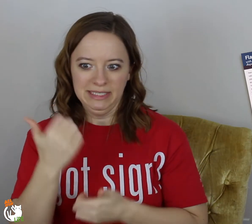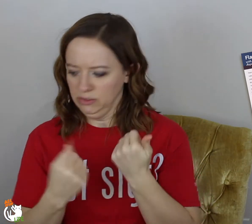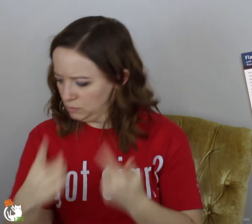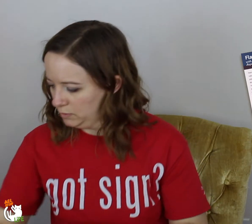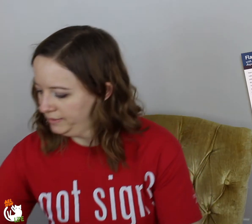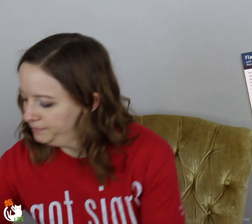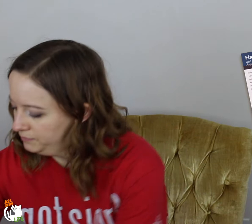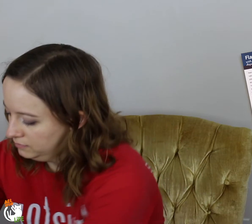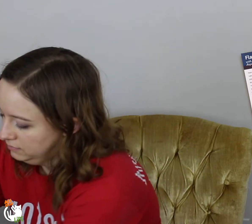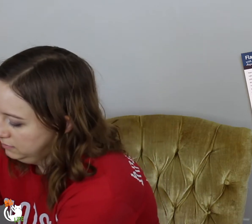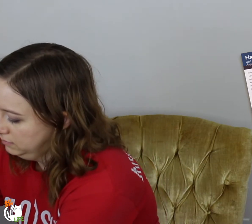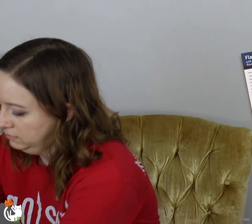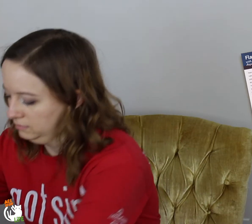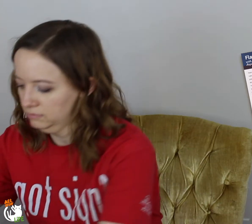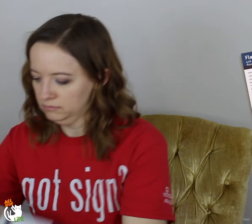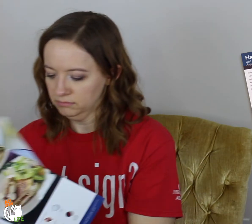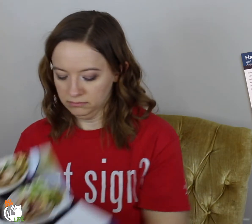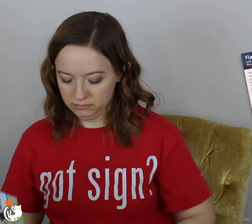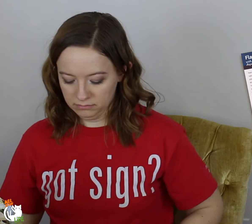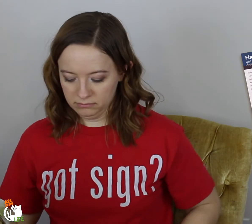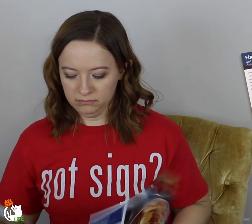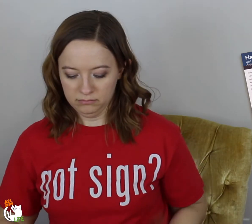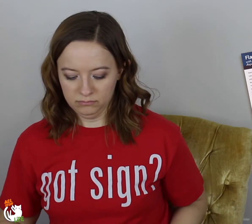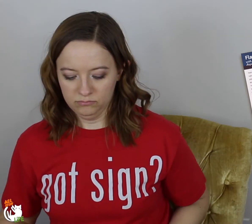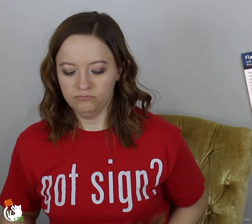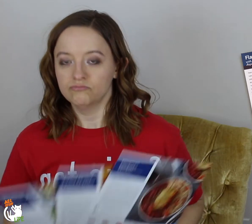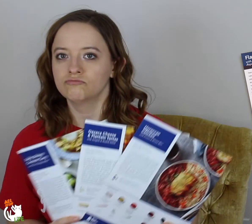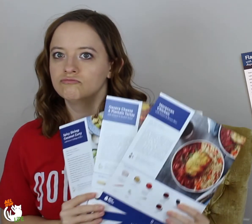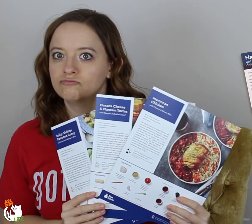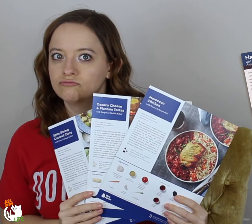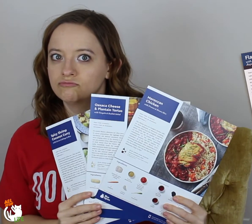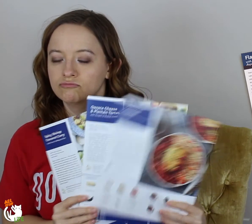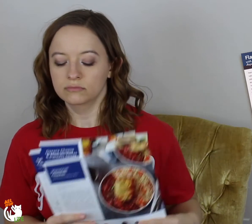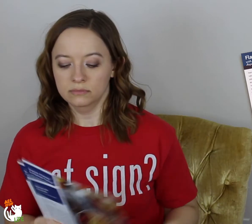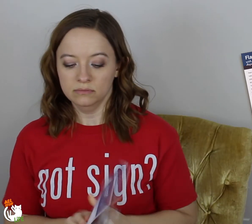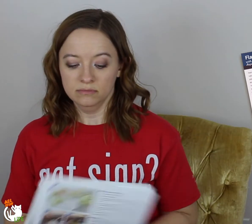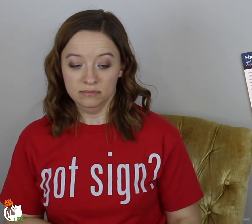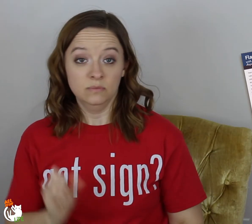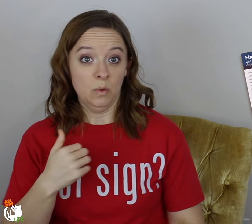So I have one for each one here.